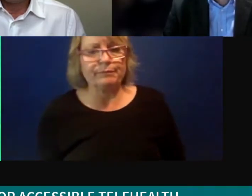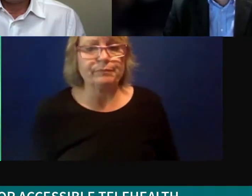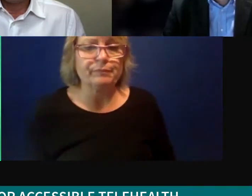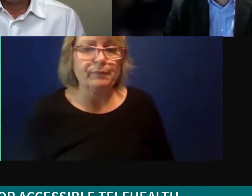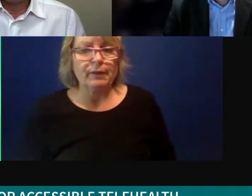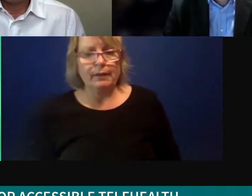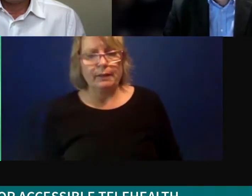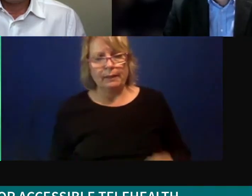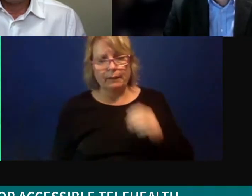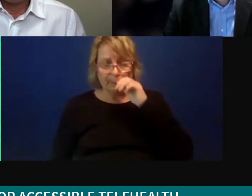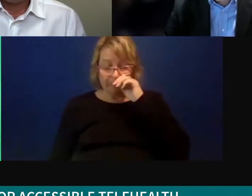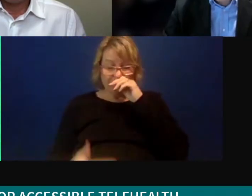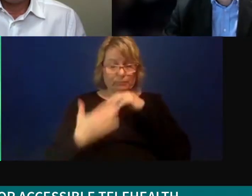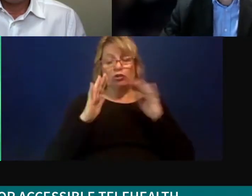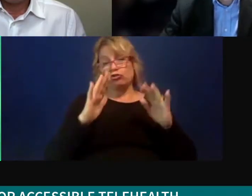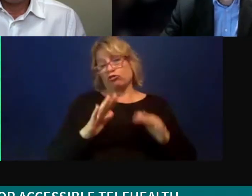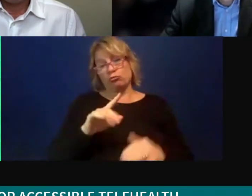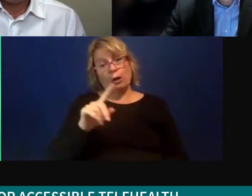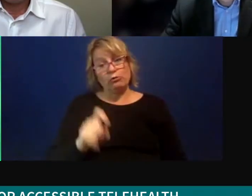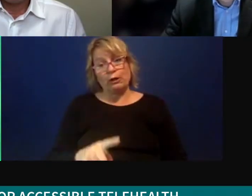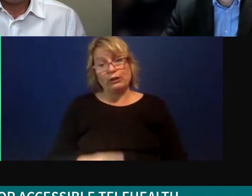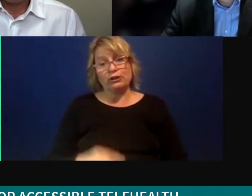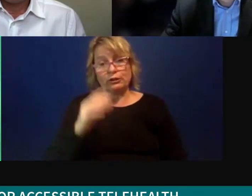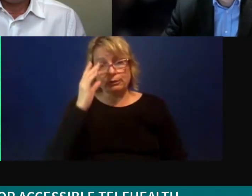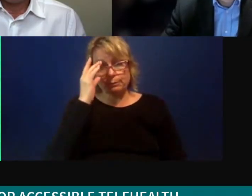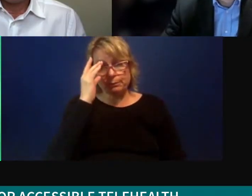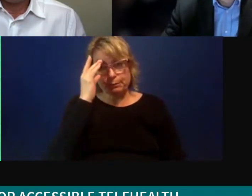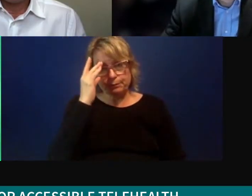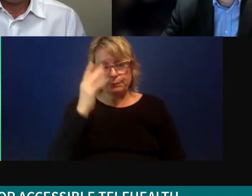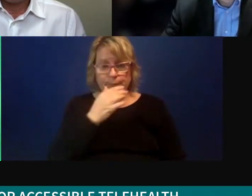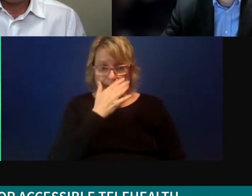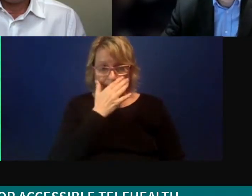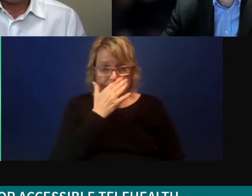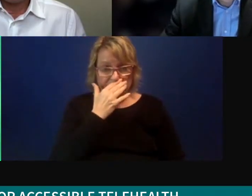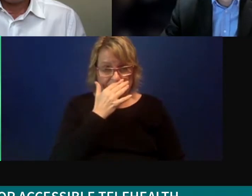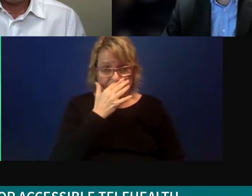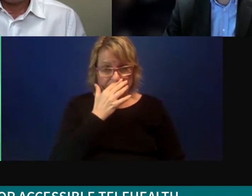Rajiv Kumar: That's a great question. I think we have the opportunity to see a